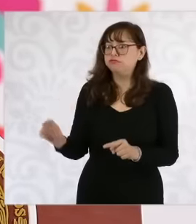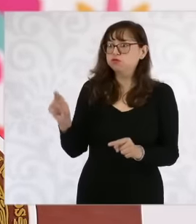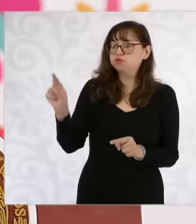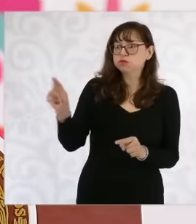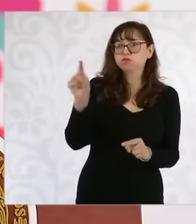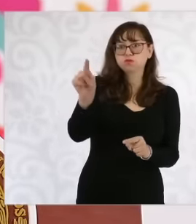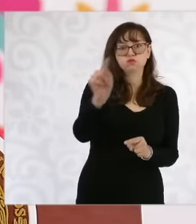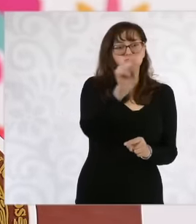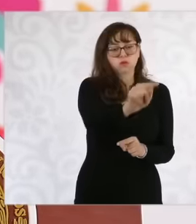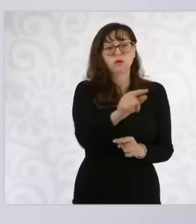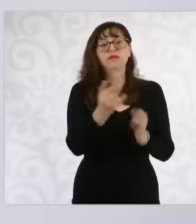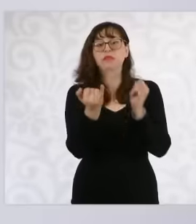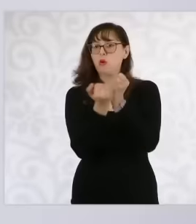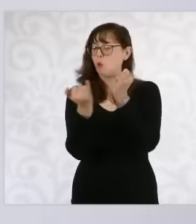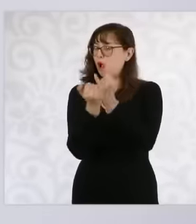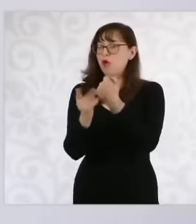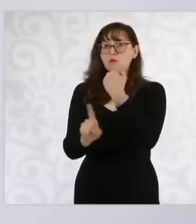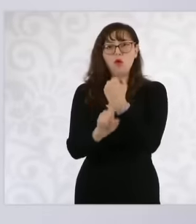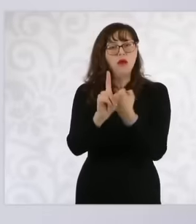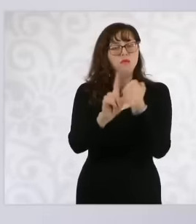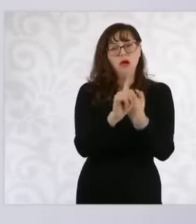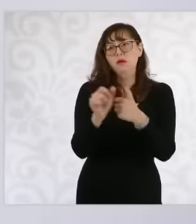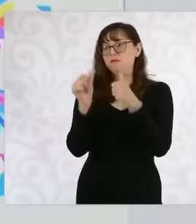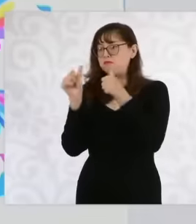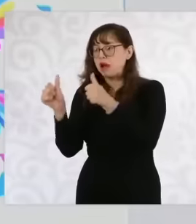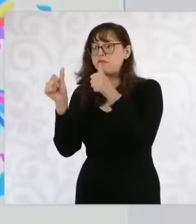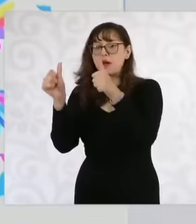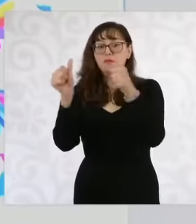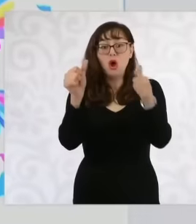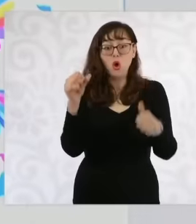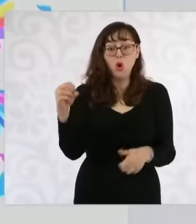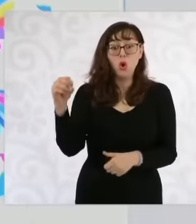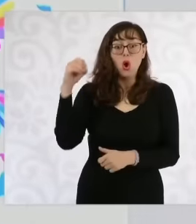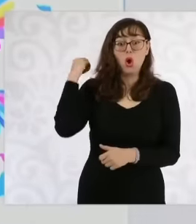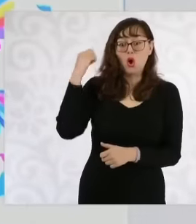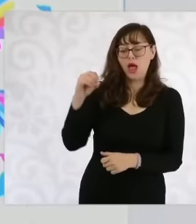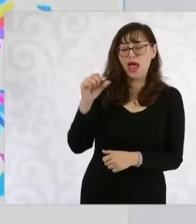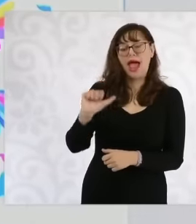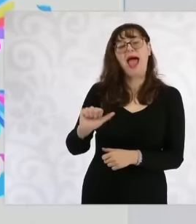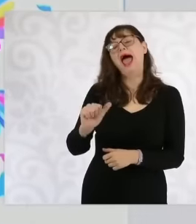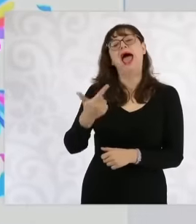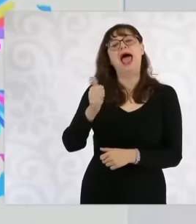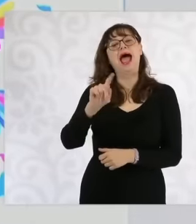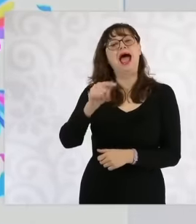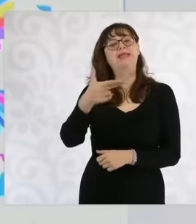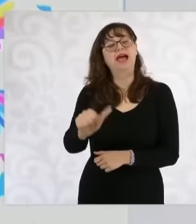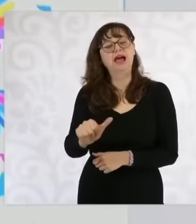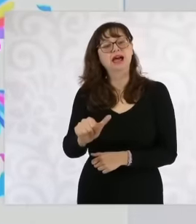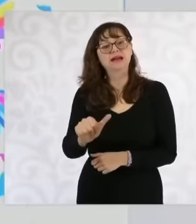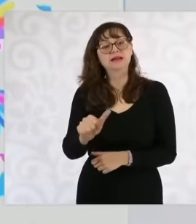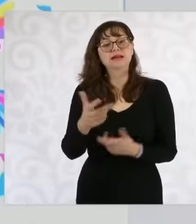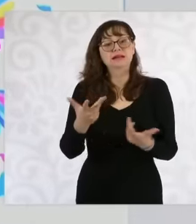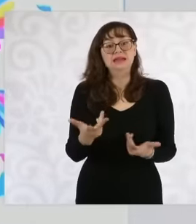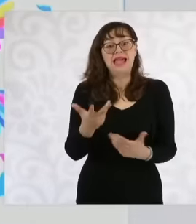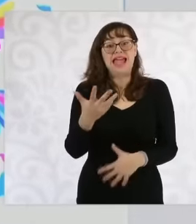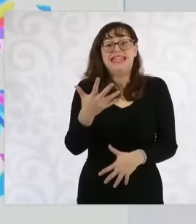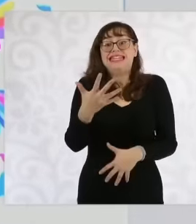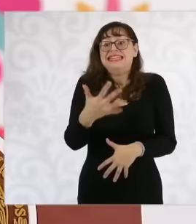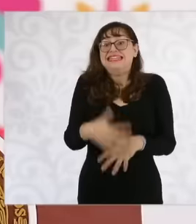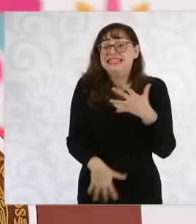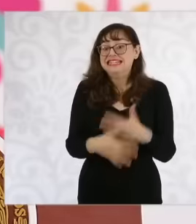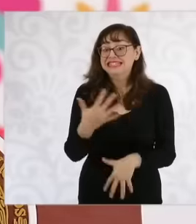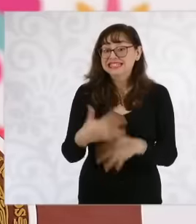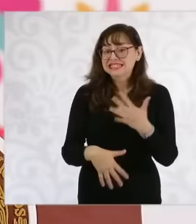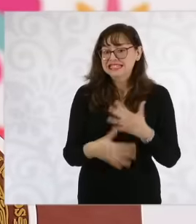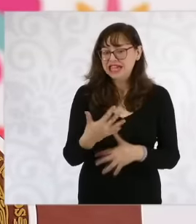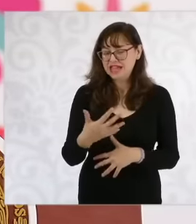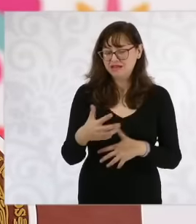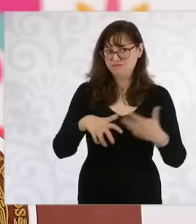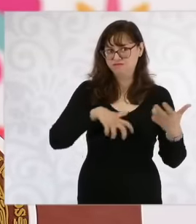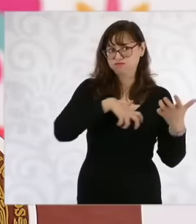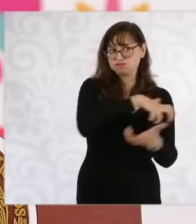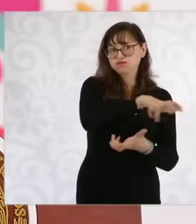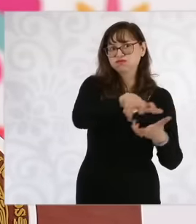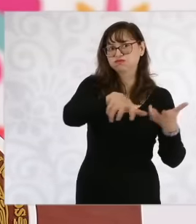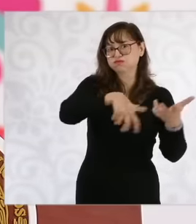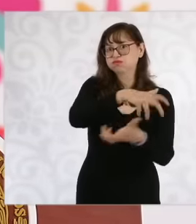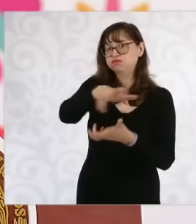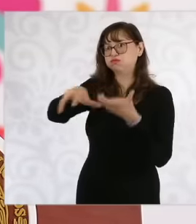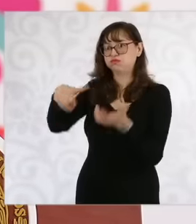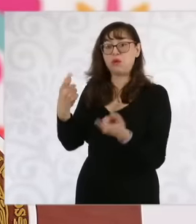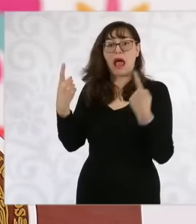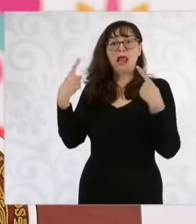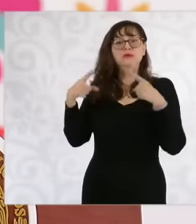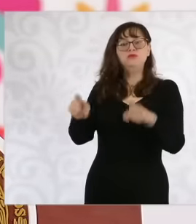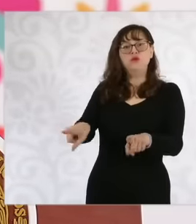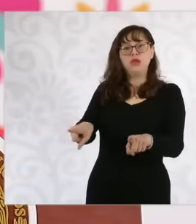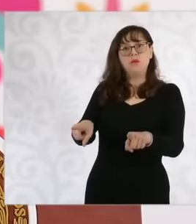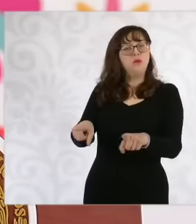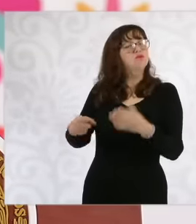experienced, the one in Oaxaca was the agate. There were 15 phenomena. Hey, in the case of Hurricane